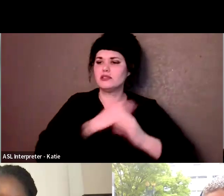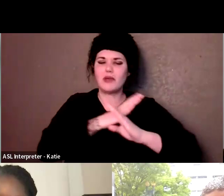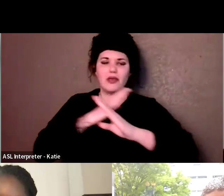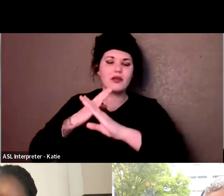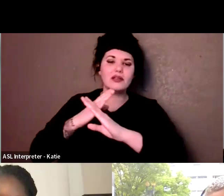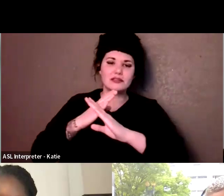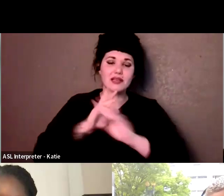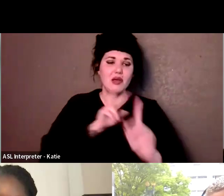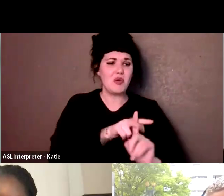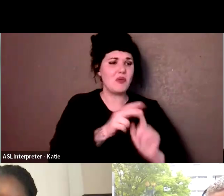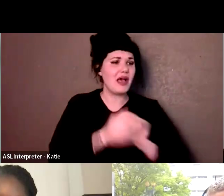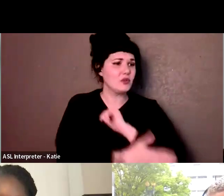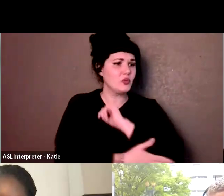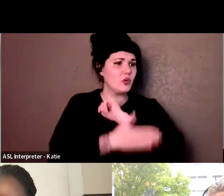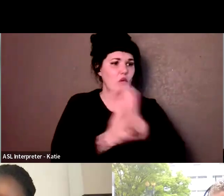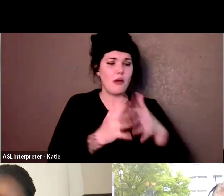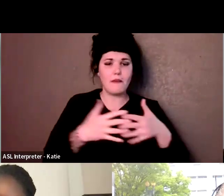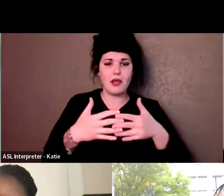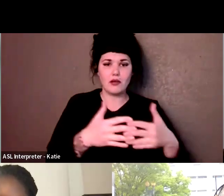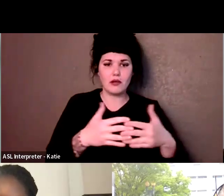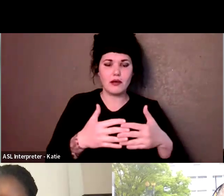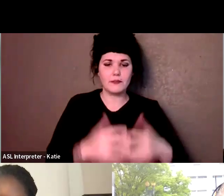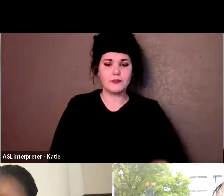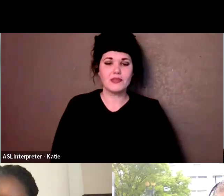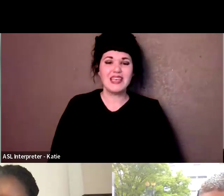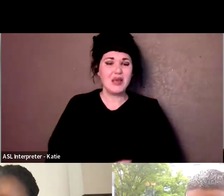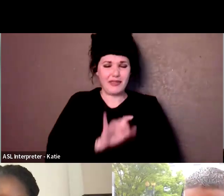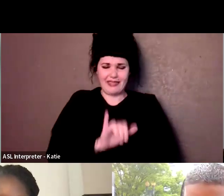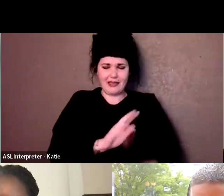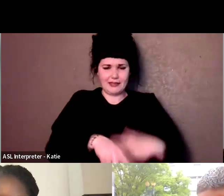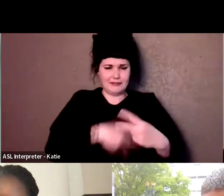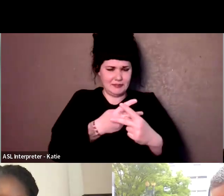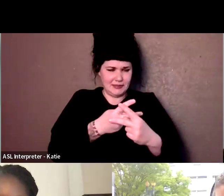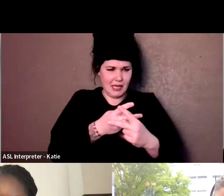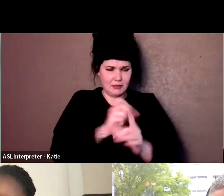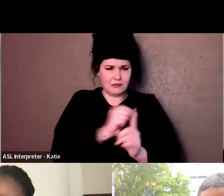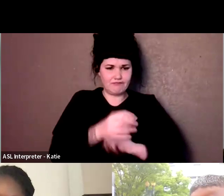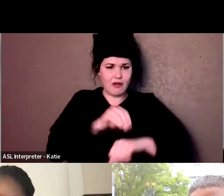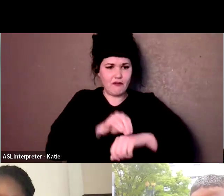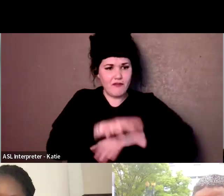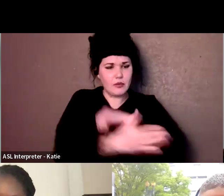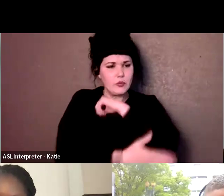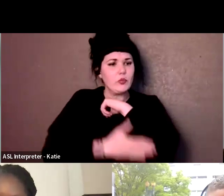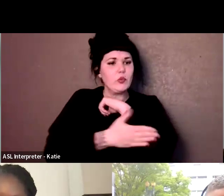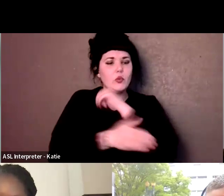that definitely feeds into the experience, that someone in rural America has to go